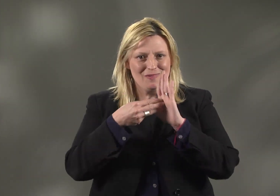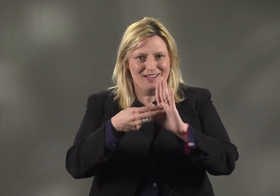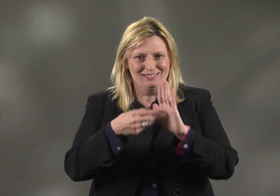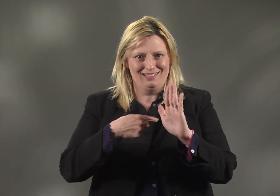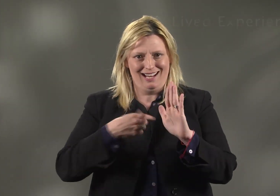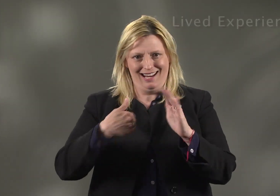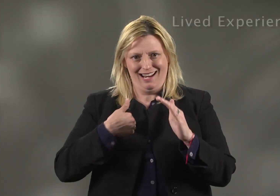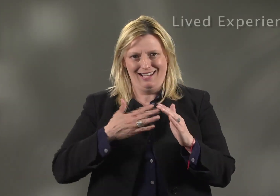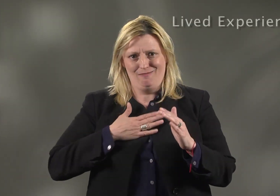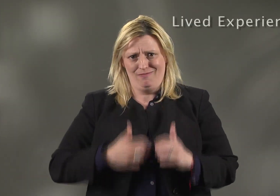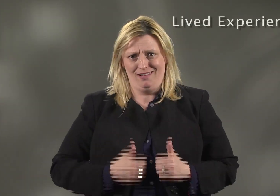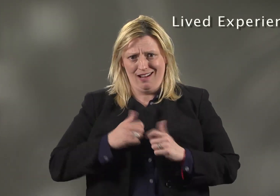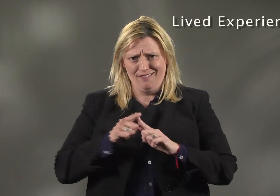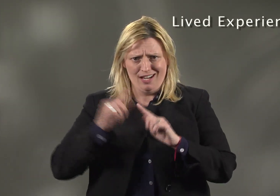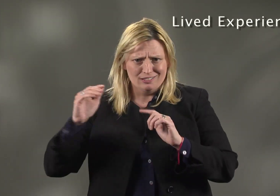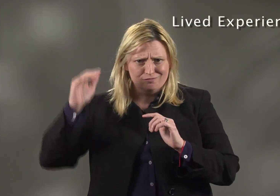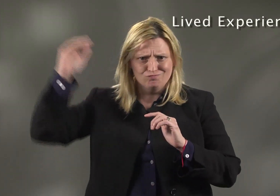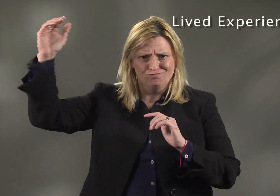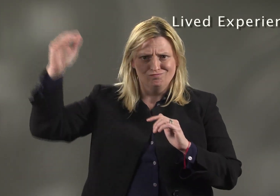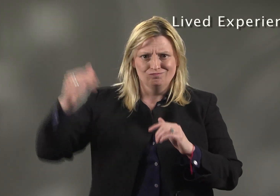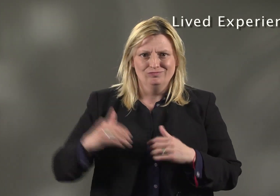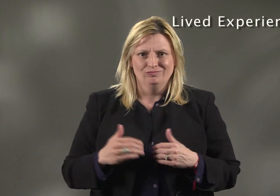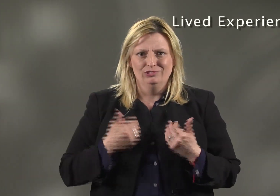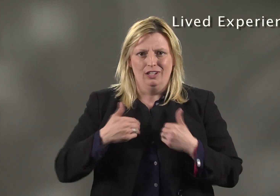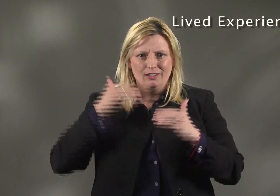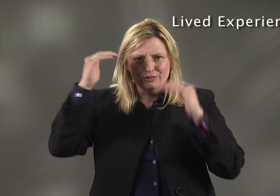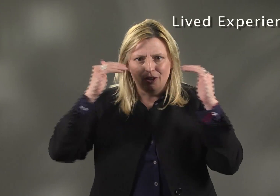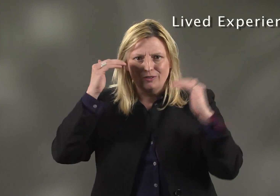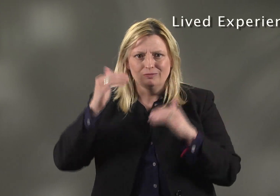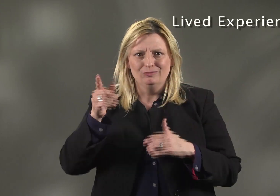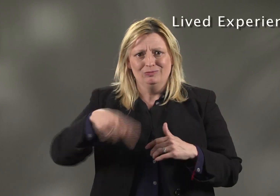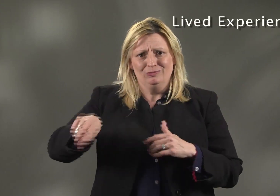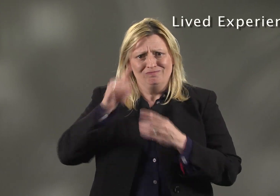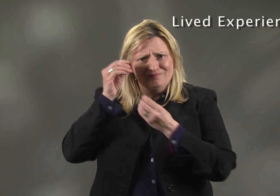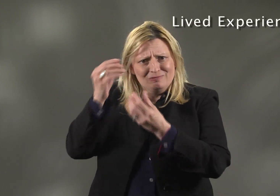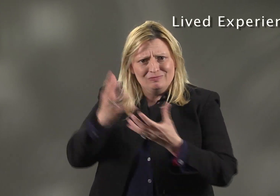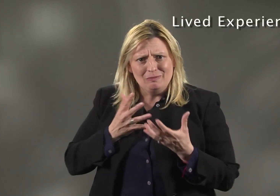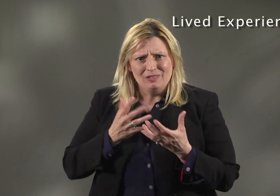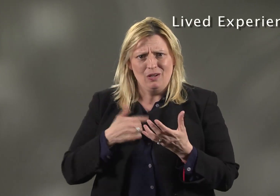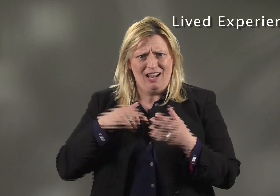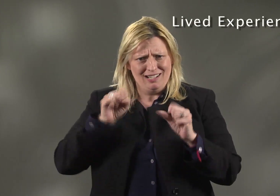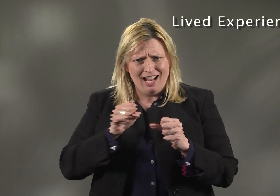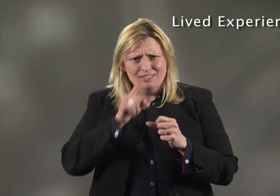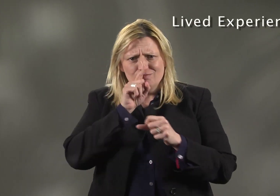I love the role models that I had later in my life who let me know that I could do whatever I wanted.